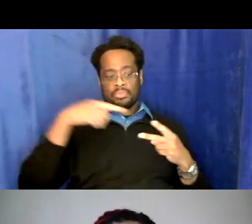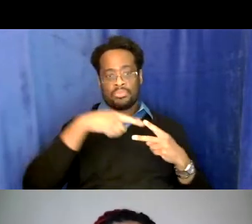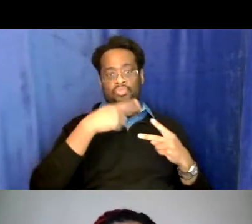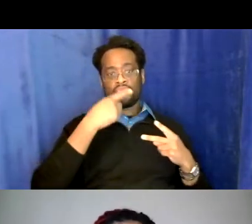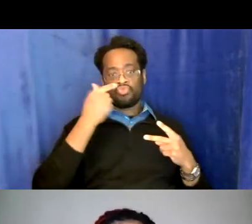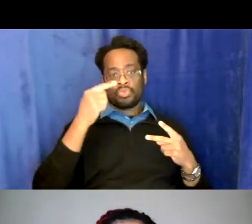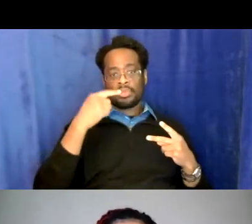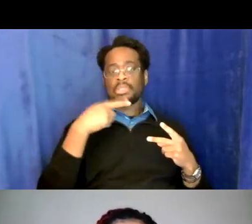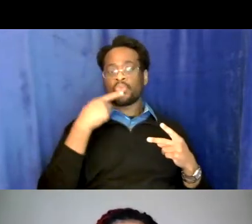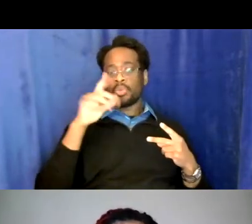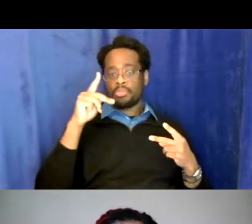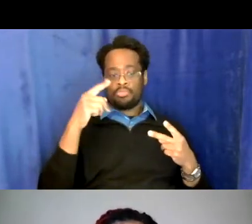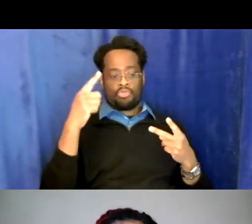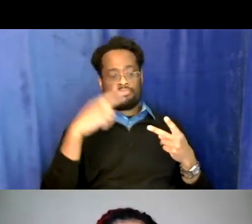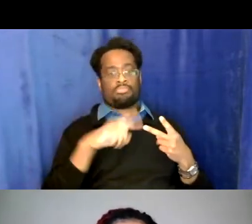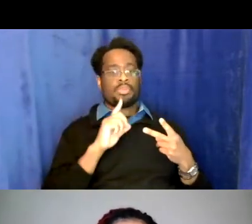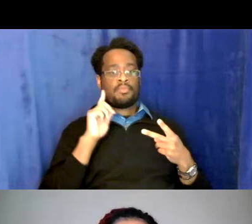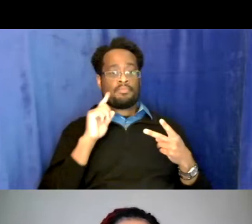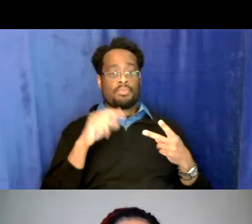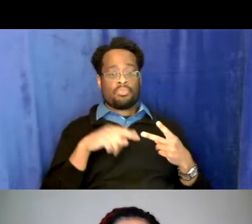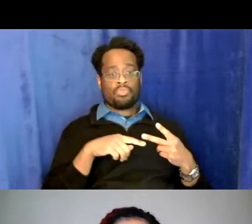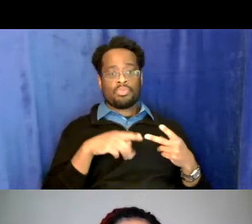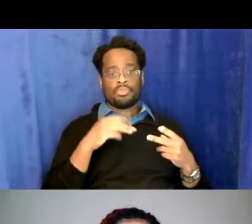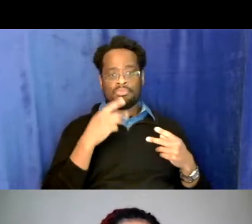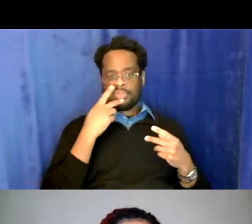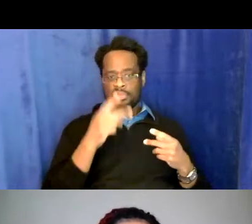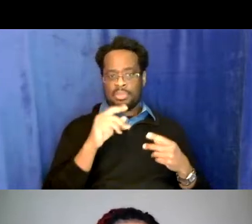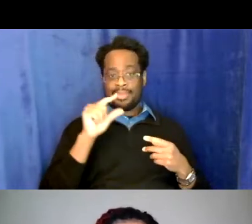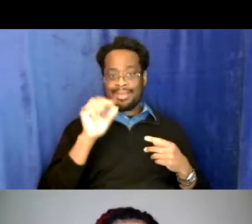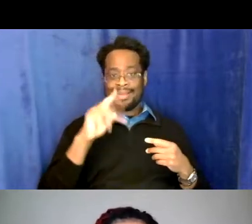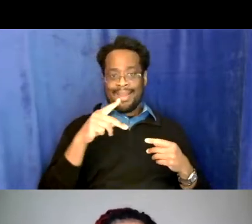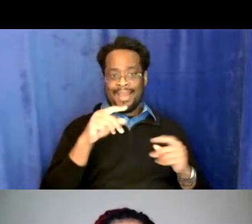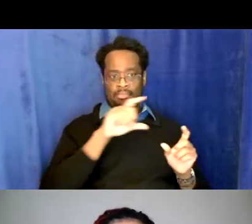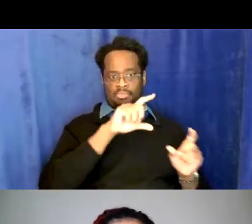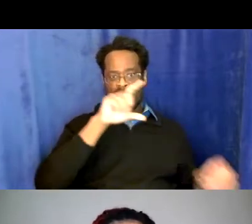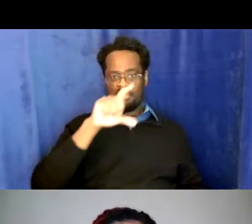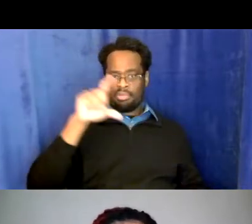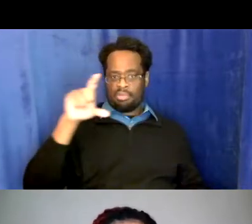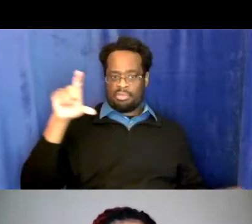There's two different lines. The lighter green is for hearing people, and the darker green is for deaf people.